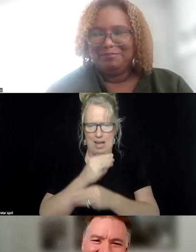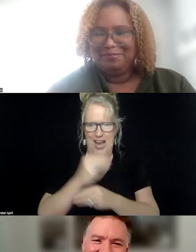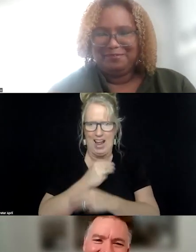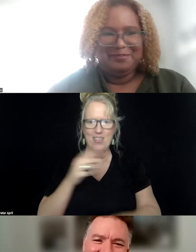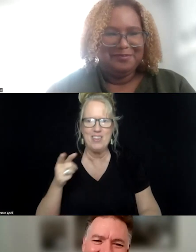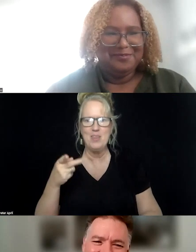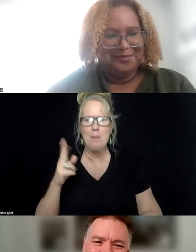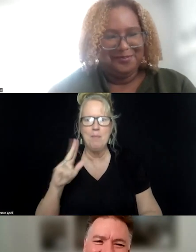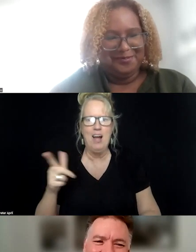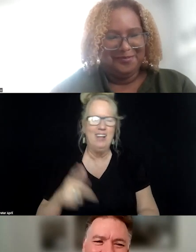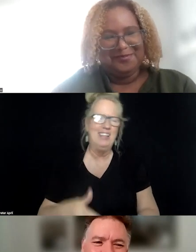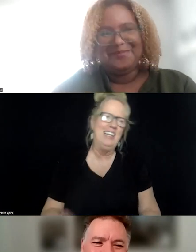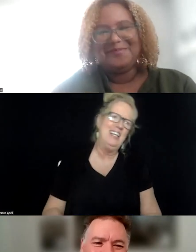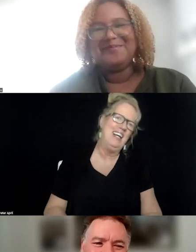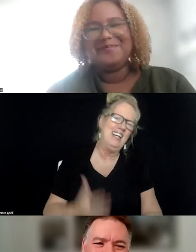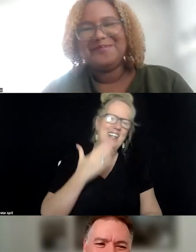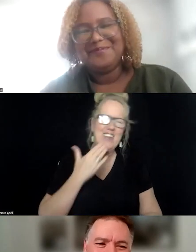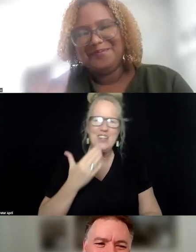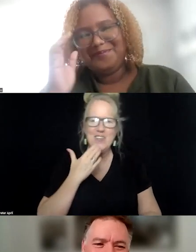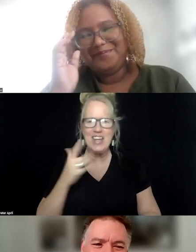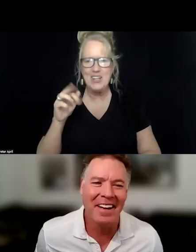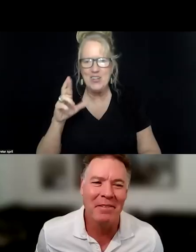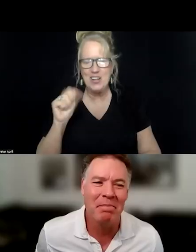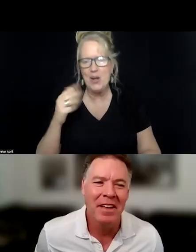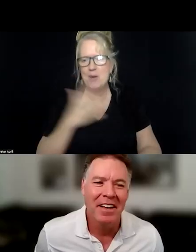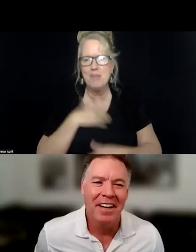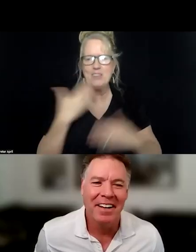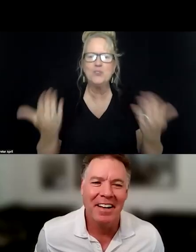THANK YOU. PLEASURE TO BE HERE.